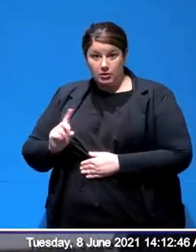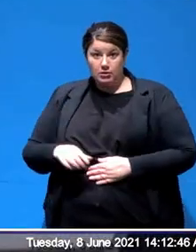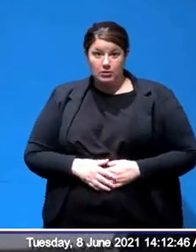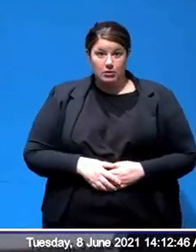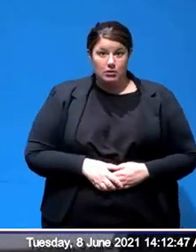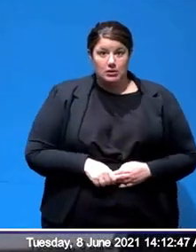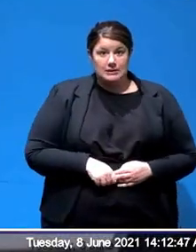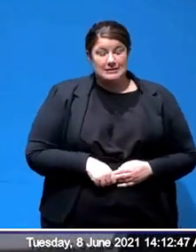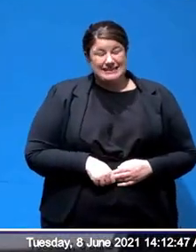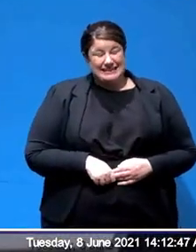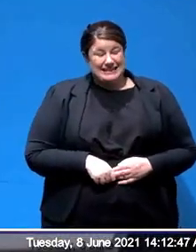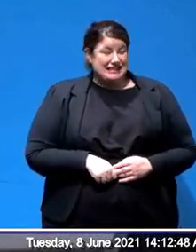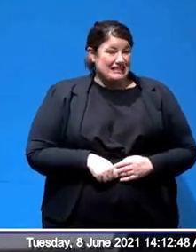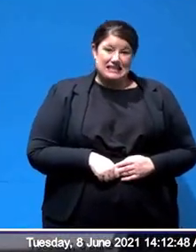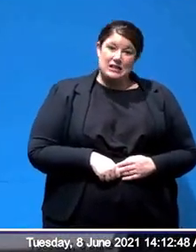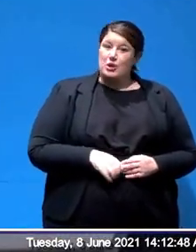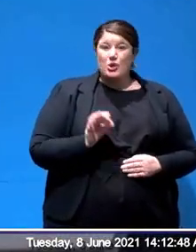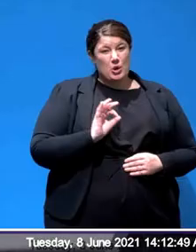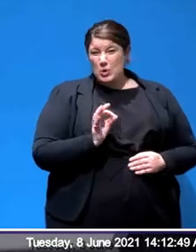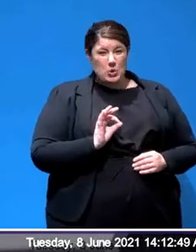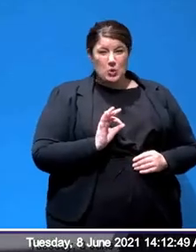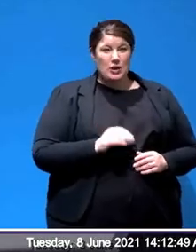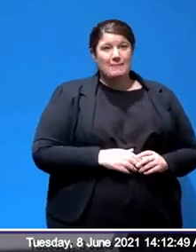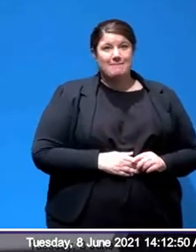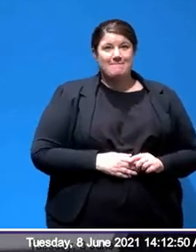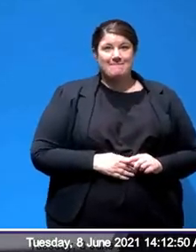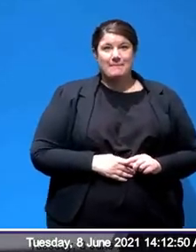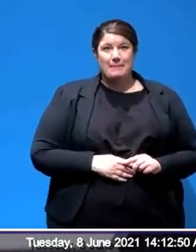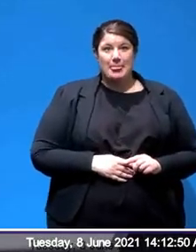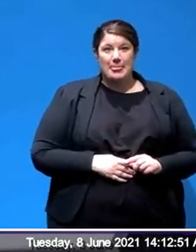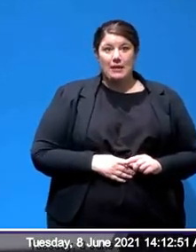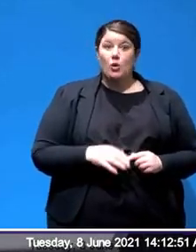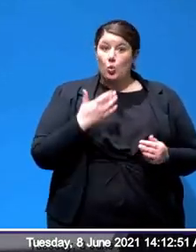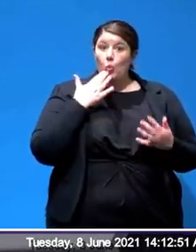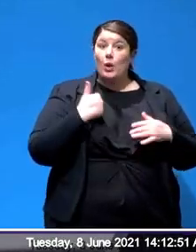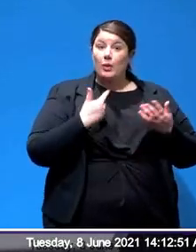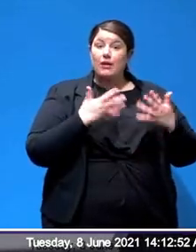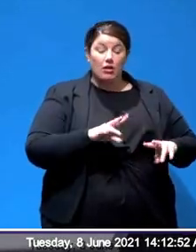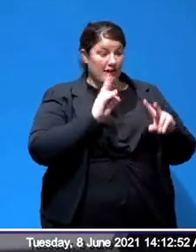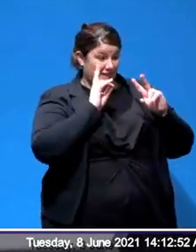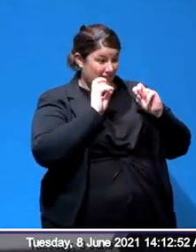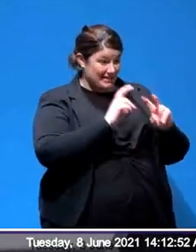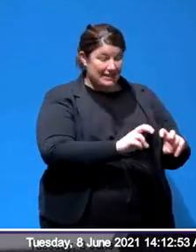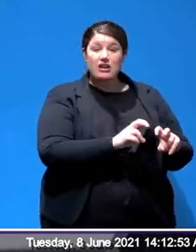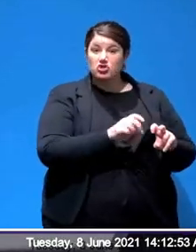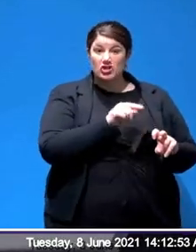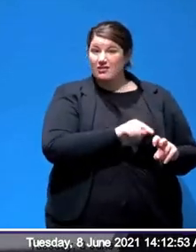Well, nothing that came out of the investigation indicated that.